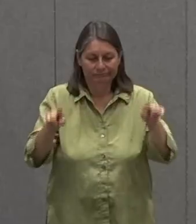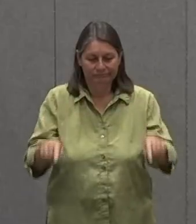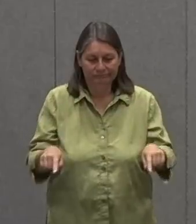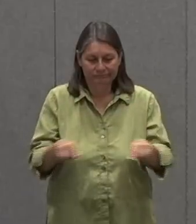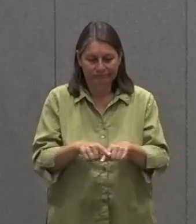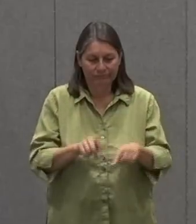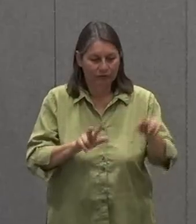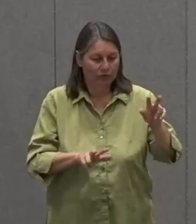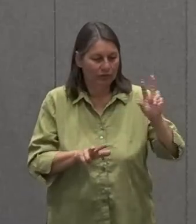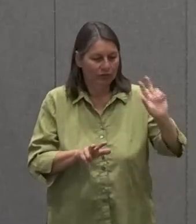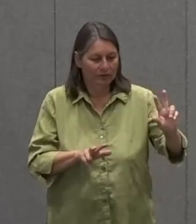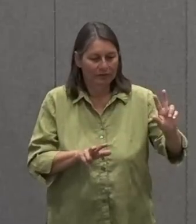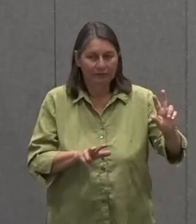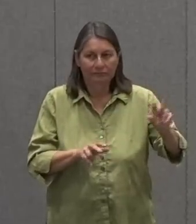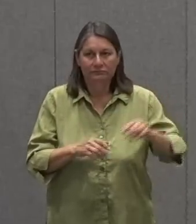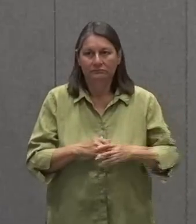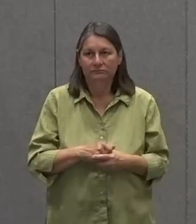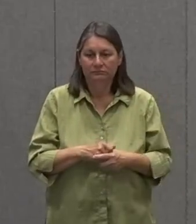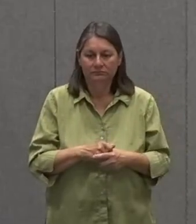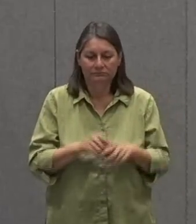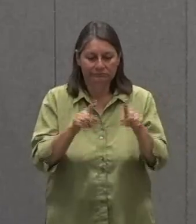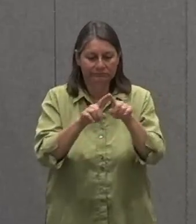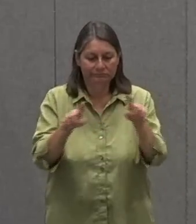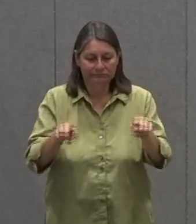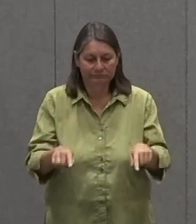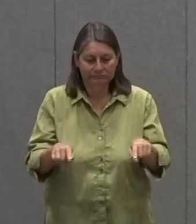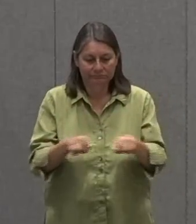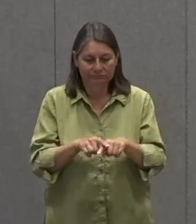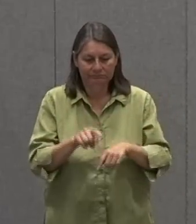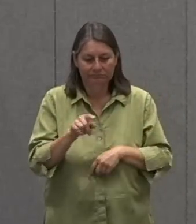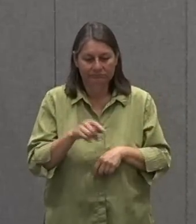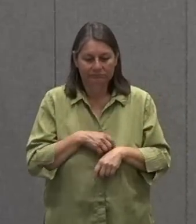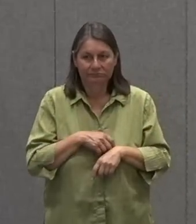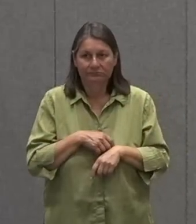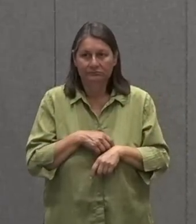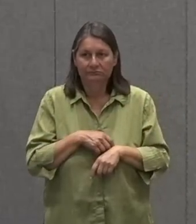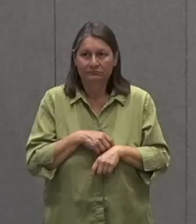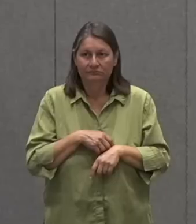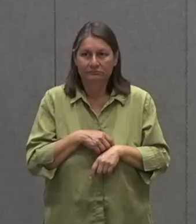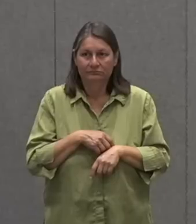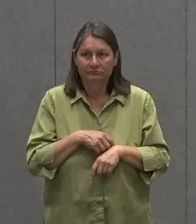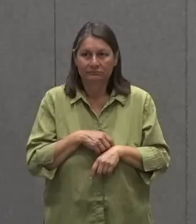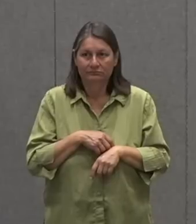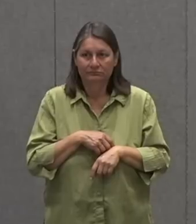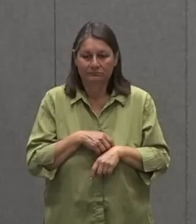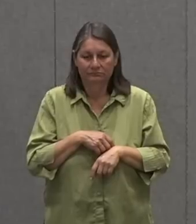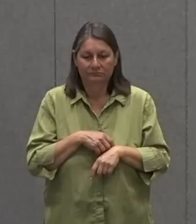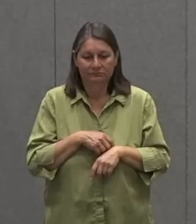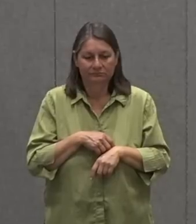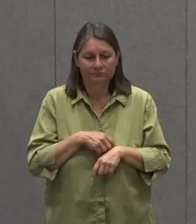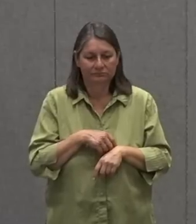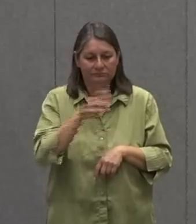or perhaps you have a three by three array. Now it looks like a tic-tac-toe board, huh?